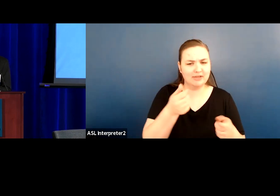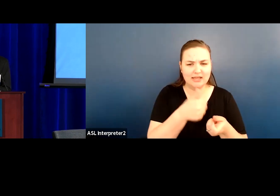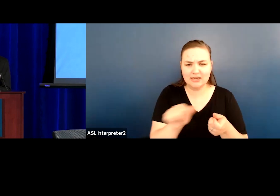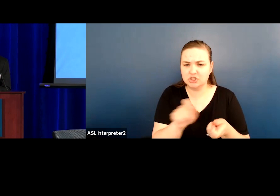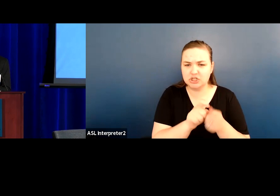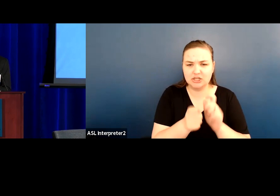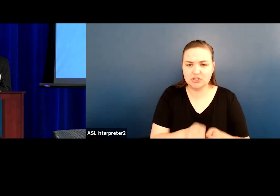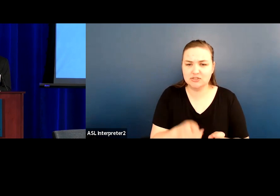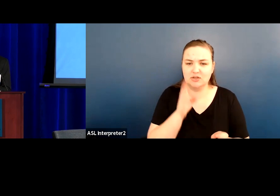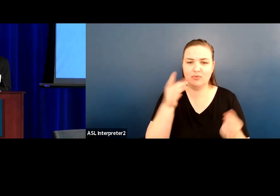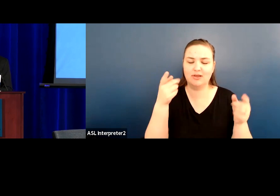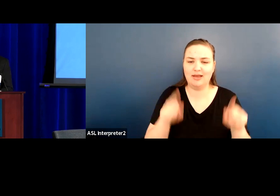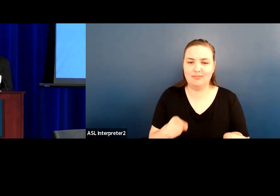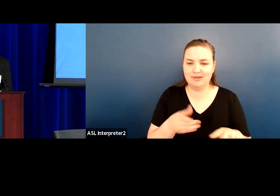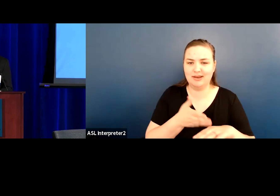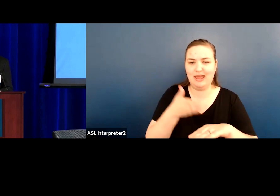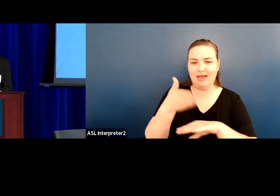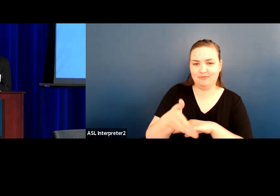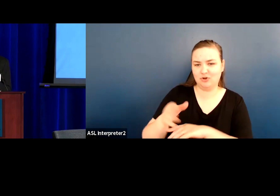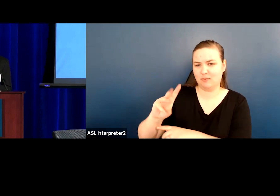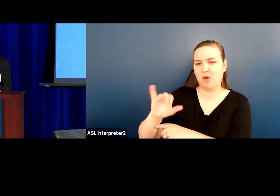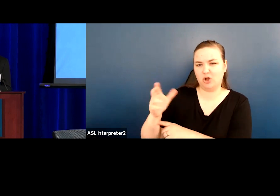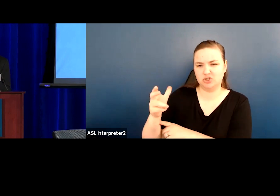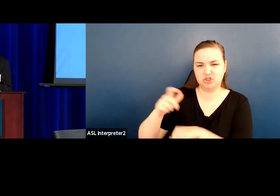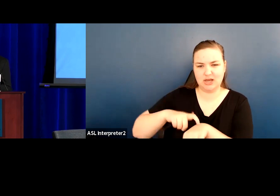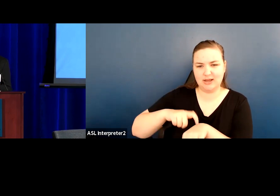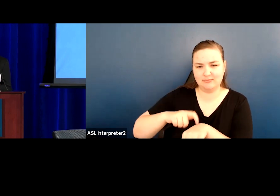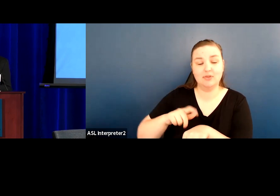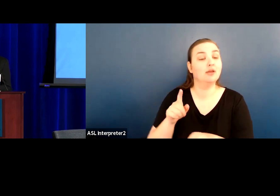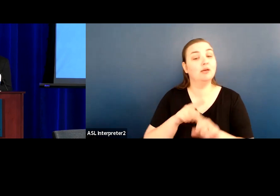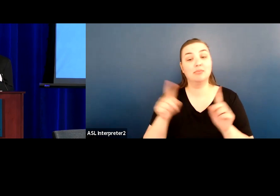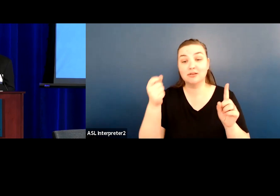after the March timeframe, but it's all the same linkages.